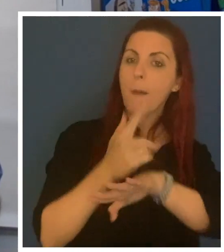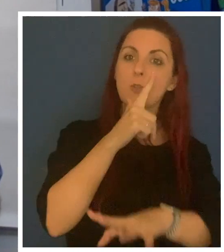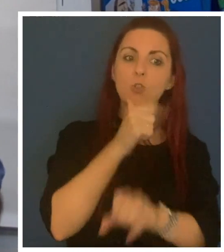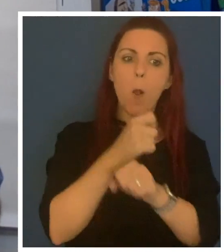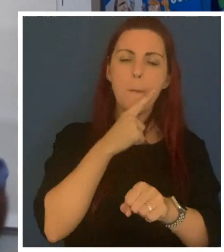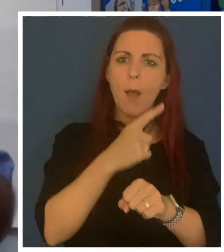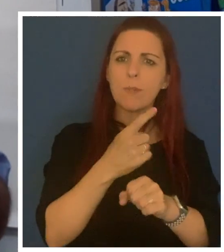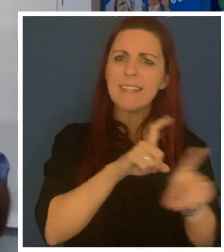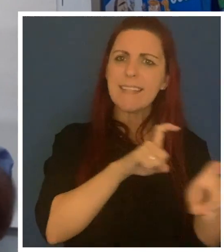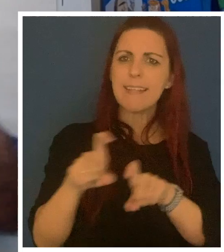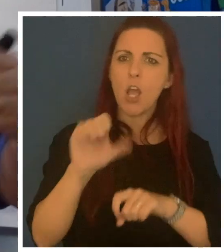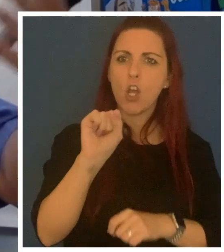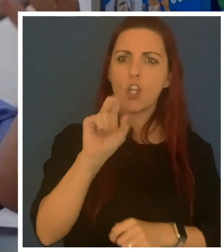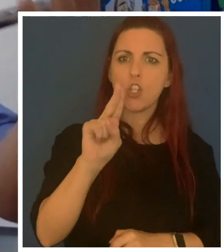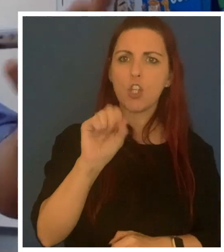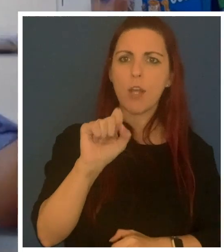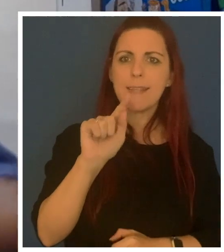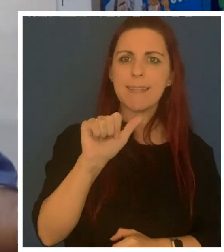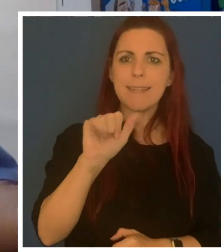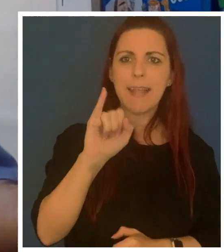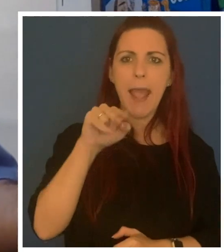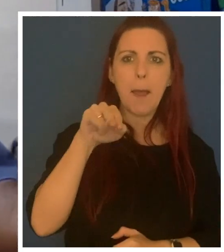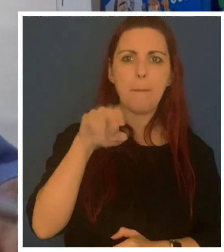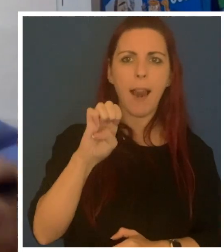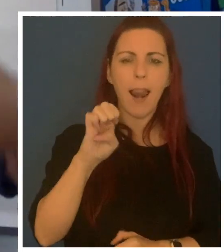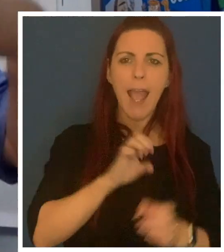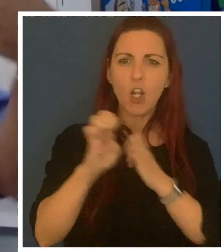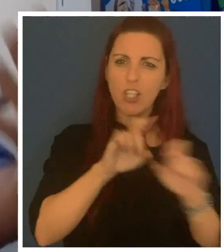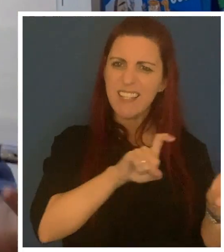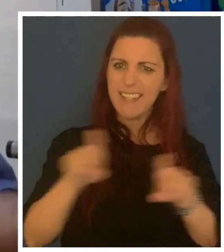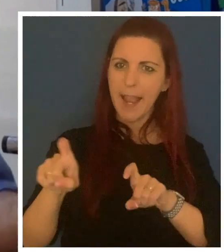the changes people can make to reduce energy waste and to help the